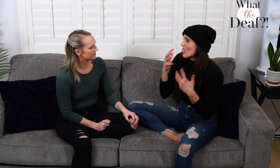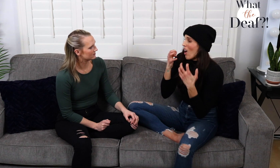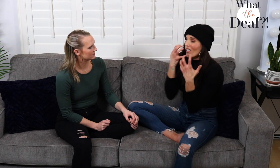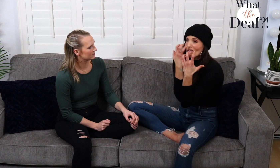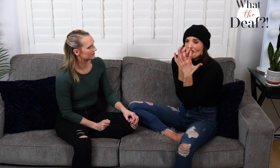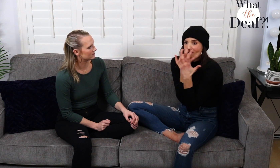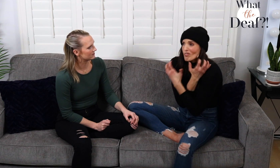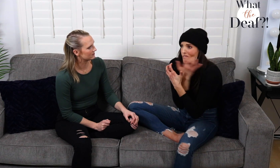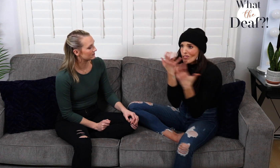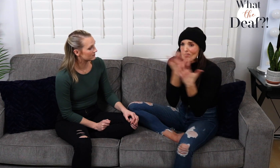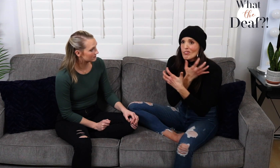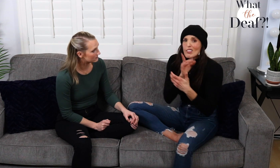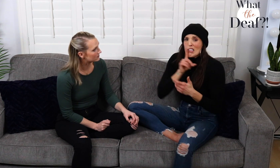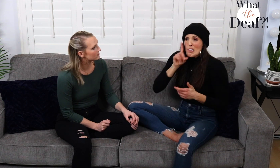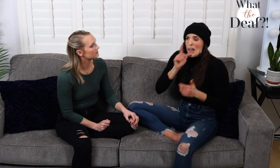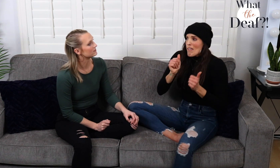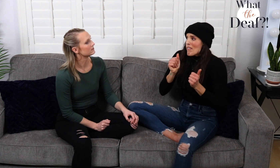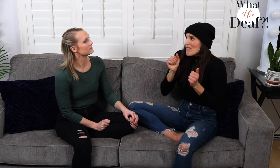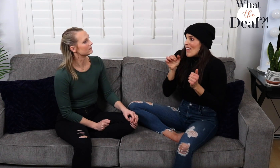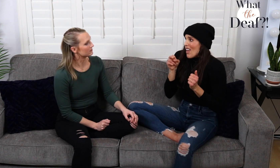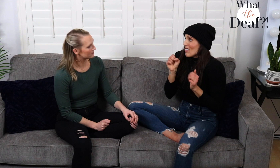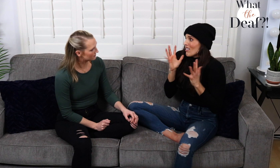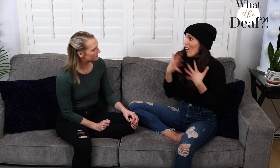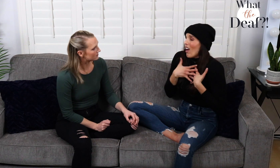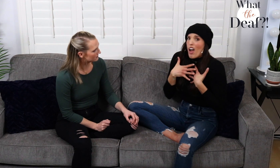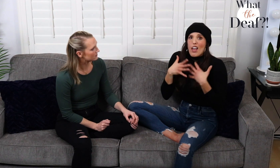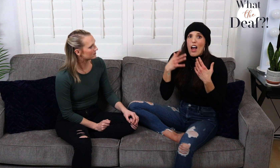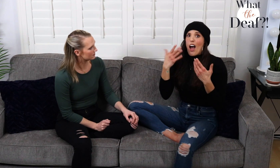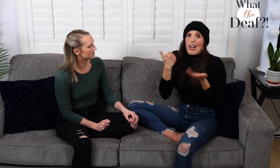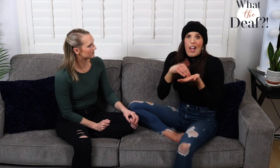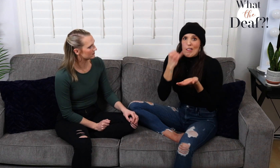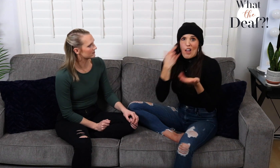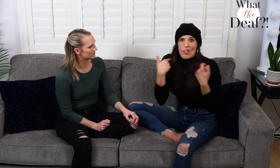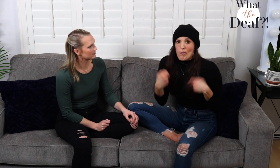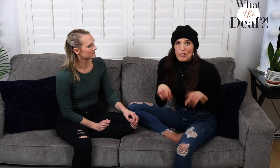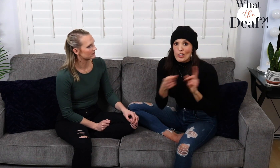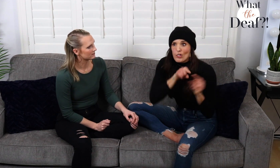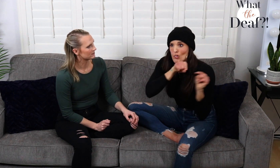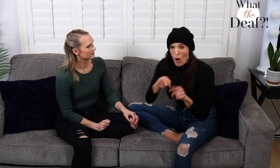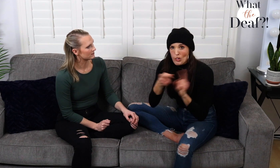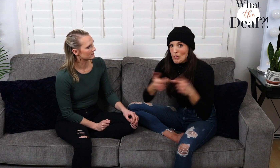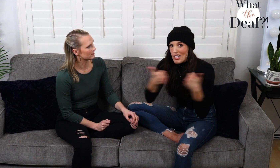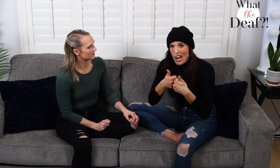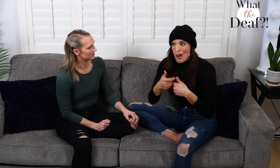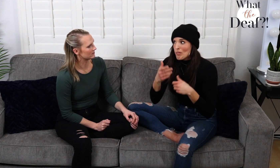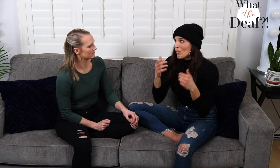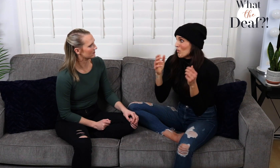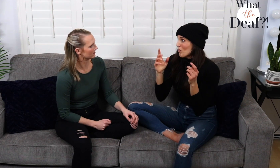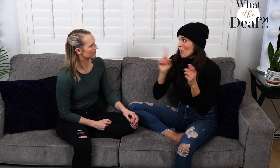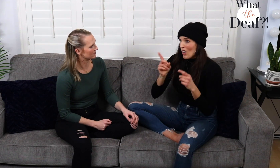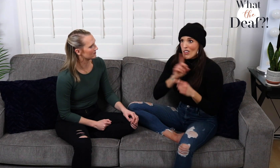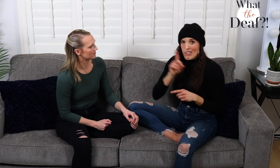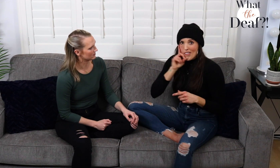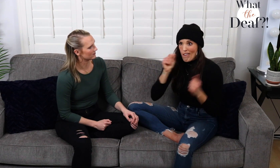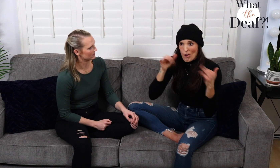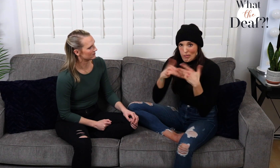and the fans, holy cow, Deaf fans. Again, if you had the opportunity to go to a game where Deaf